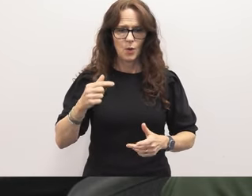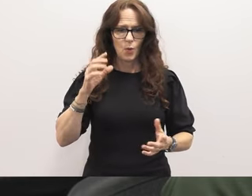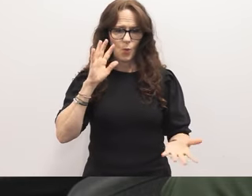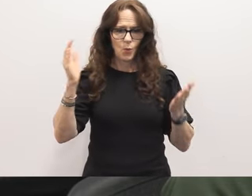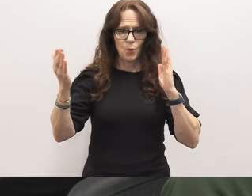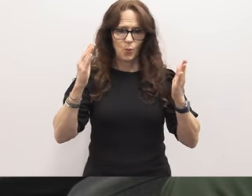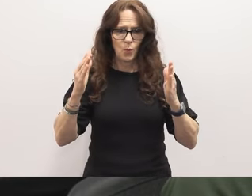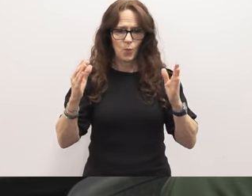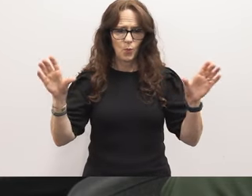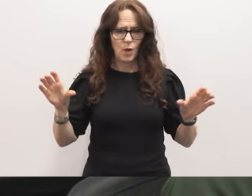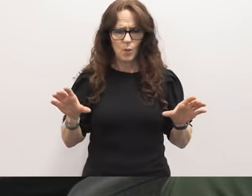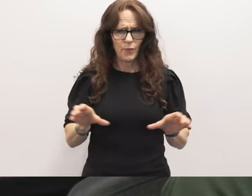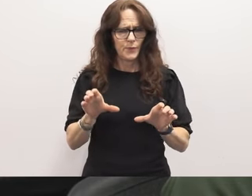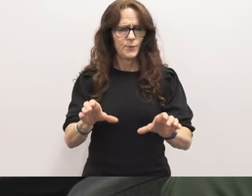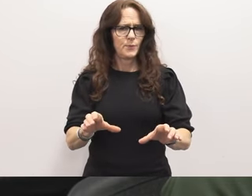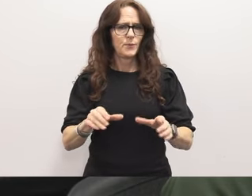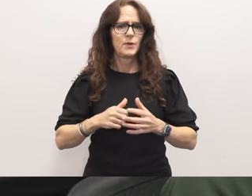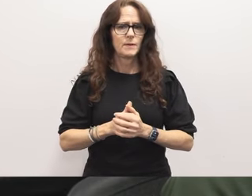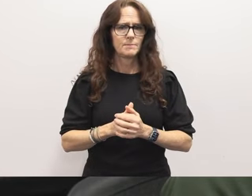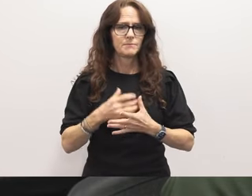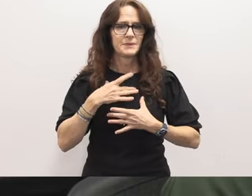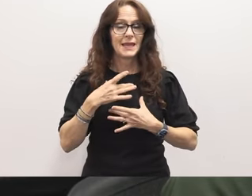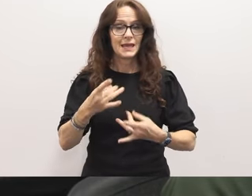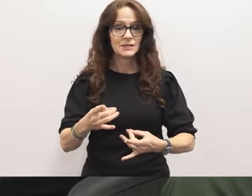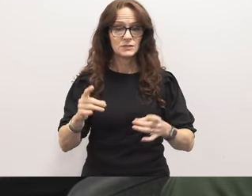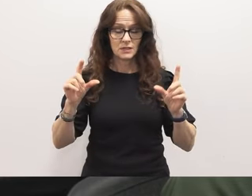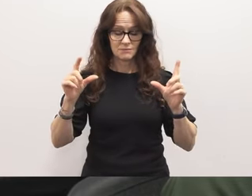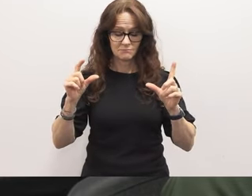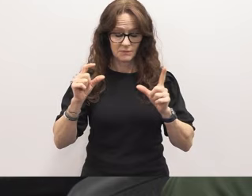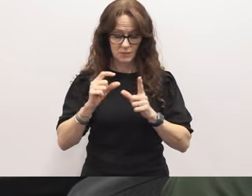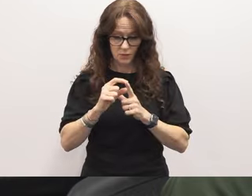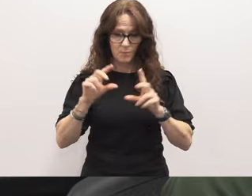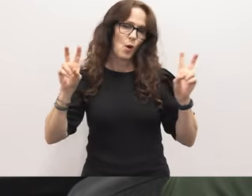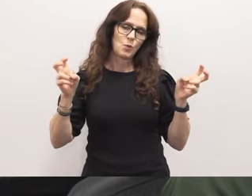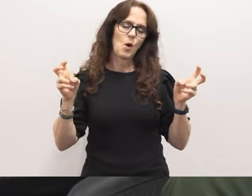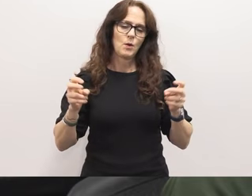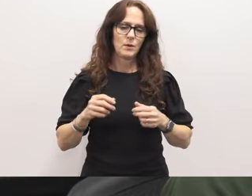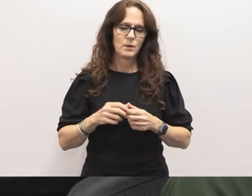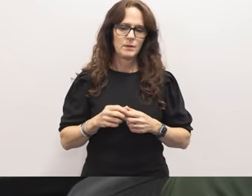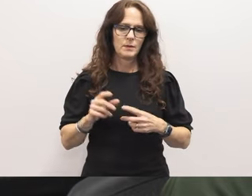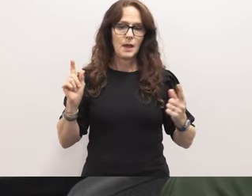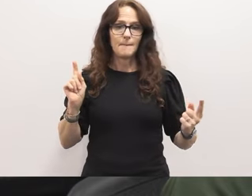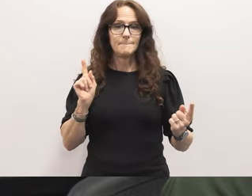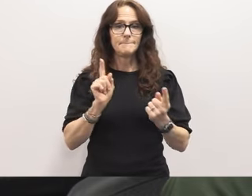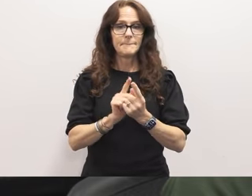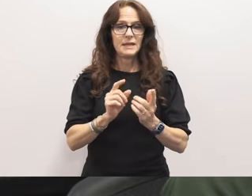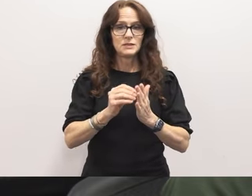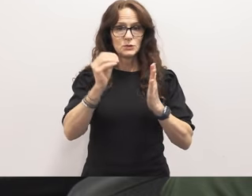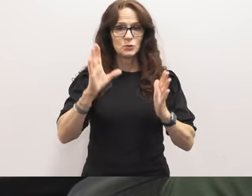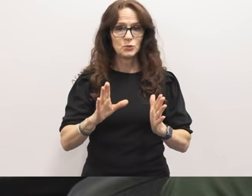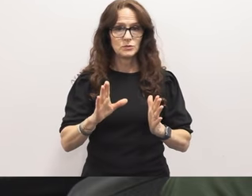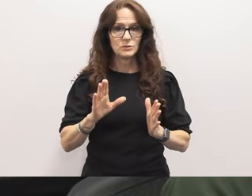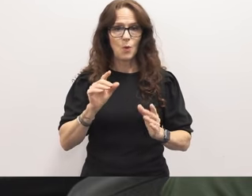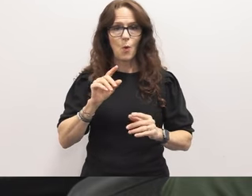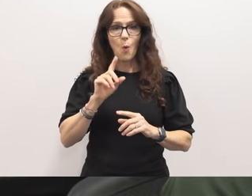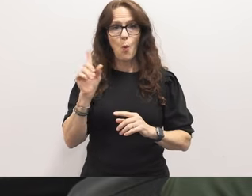And there's a really interesting term that or quote that we hear all the time is, meet students where they're at. And that's wonderful,